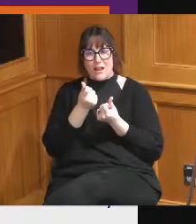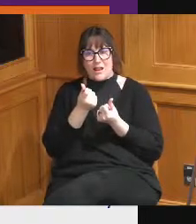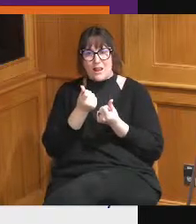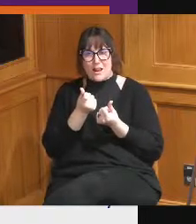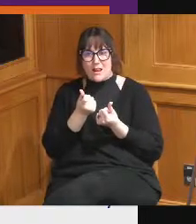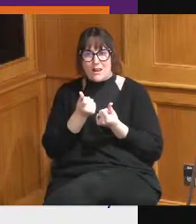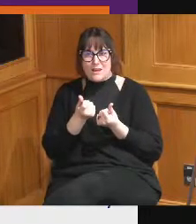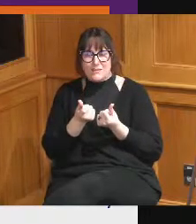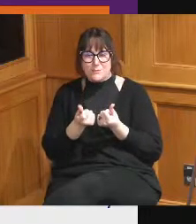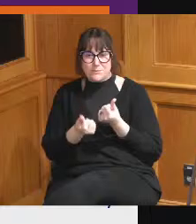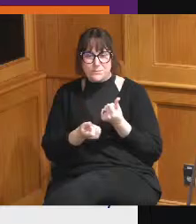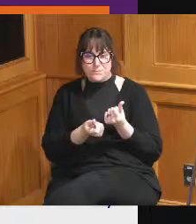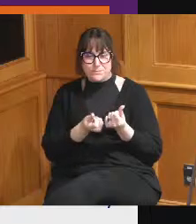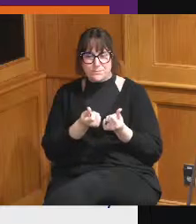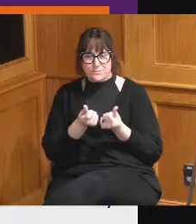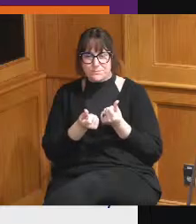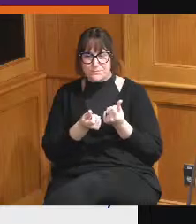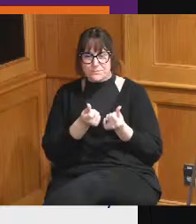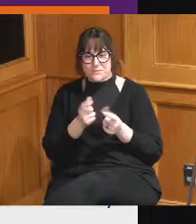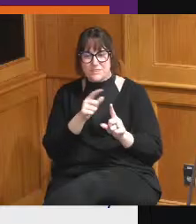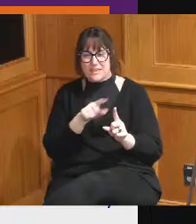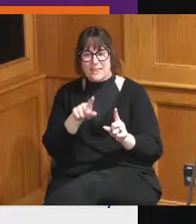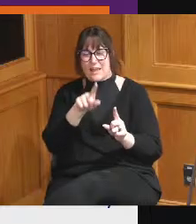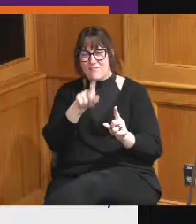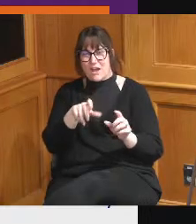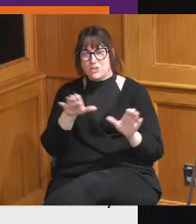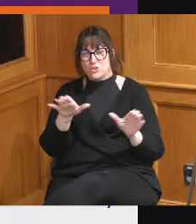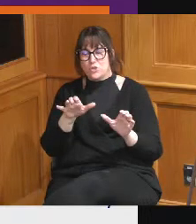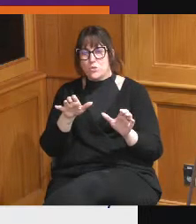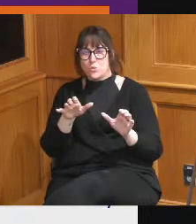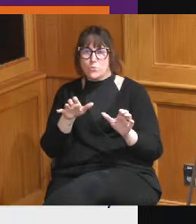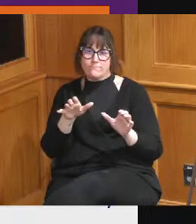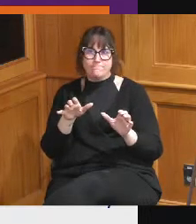doing the compliance reporting that they had never had to do like all those things are like not in